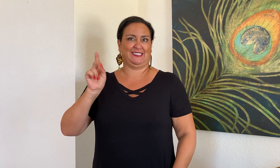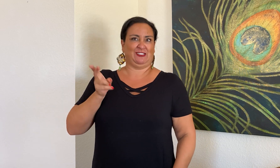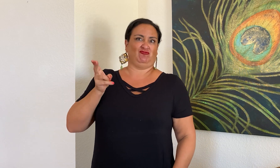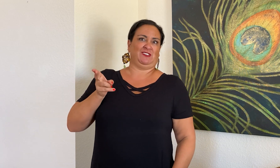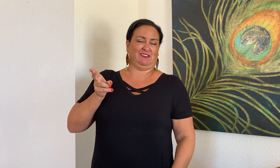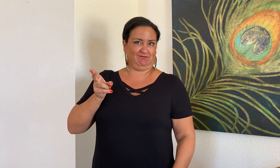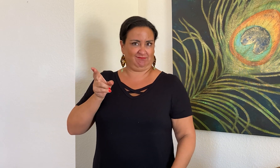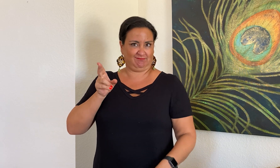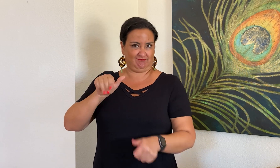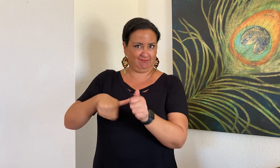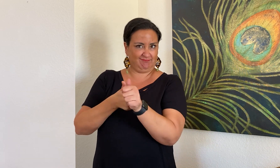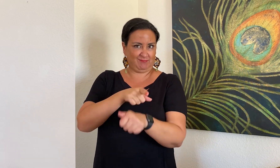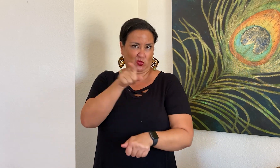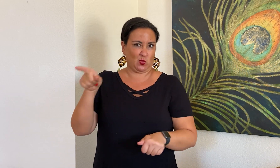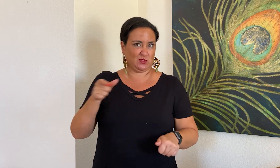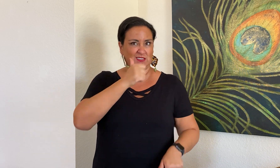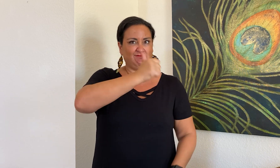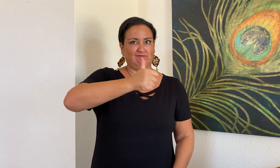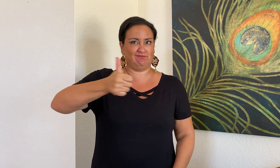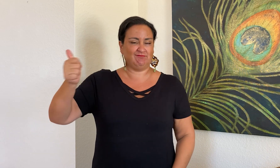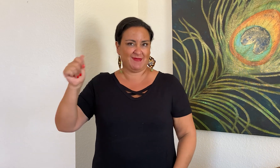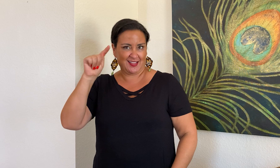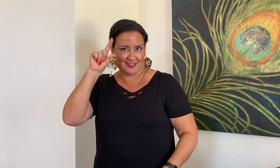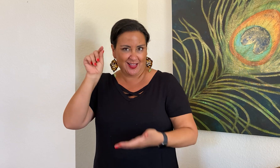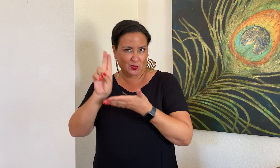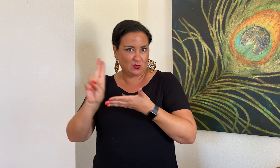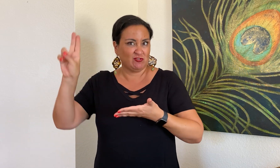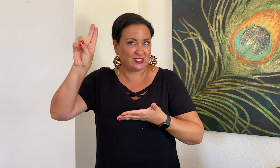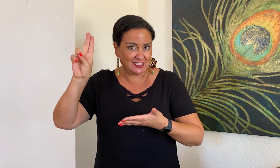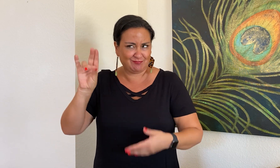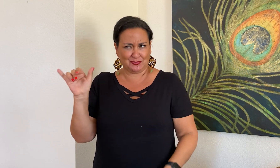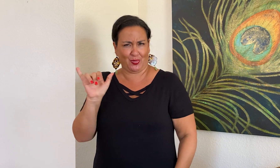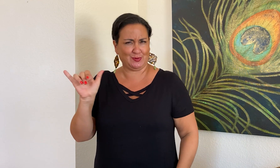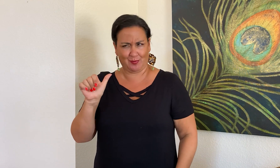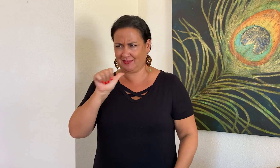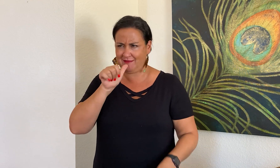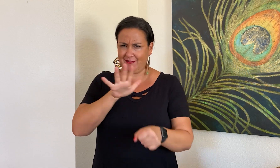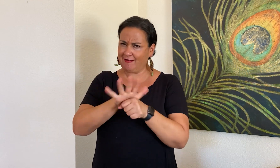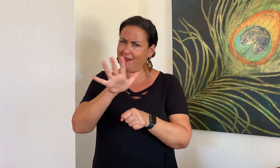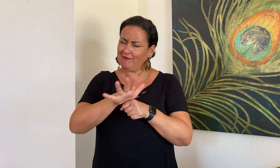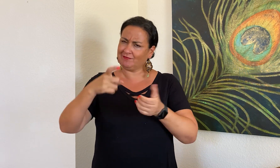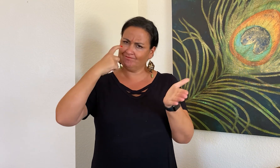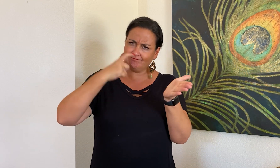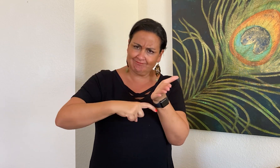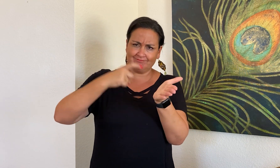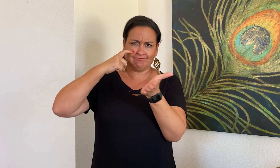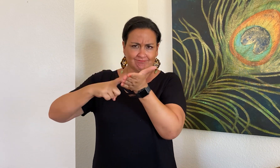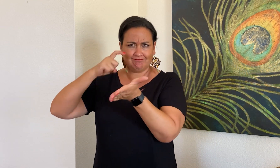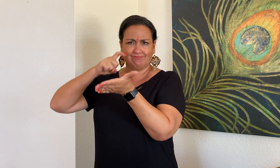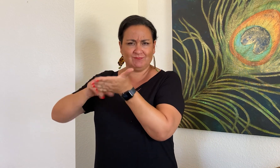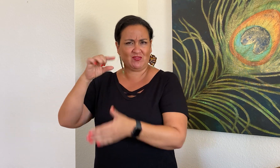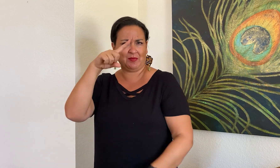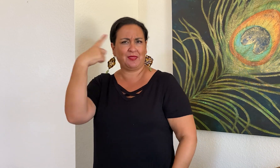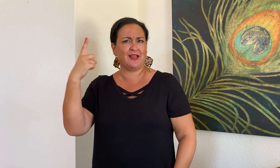of racist history behind those monuments at Gallaudet University. Also, there is not enough recognition